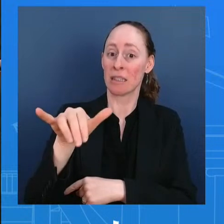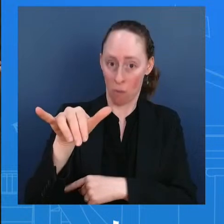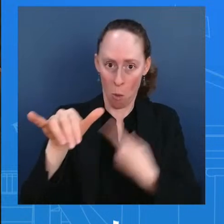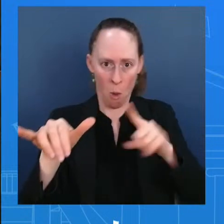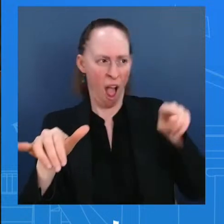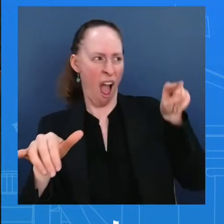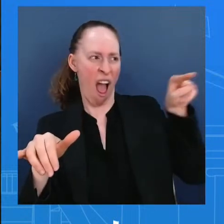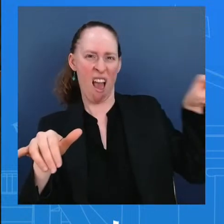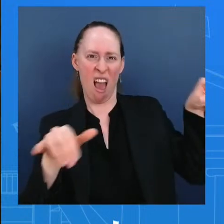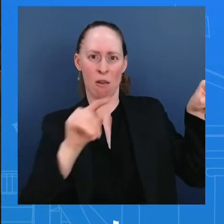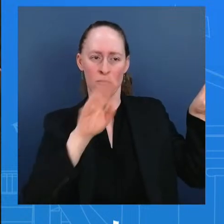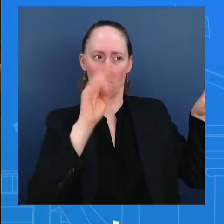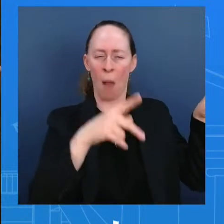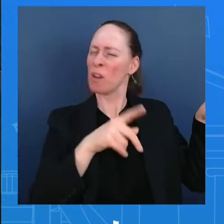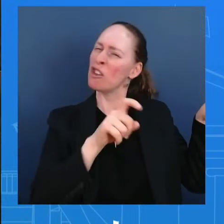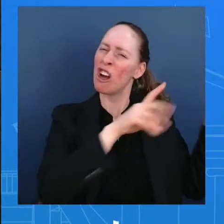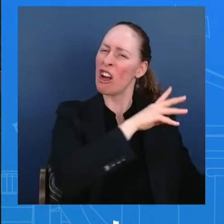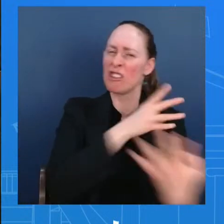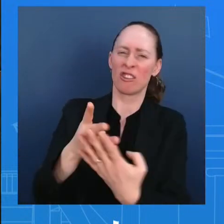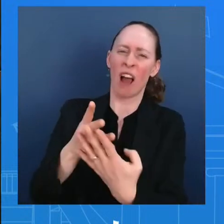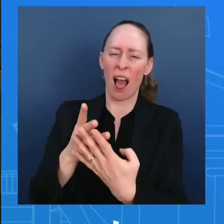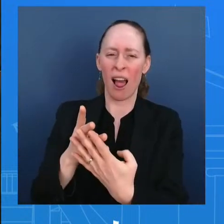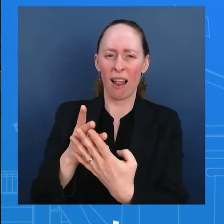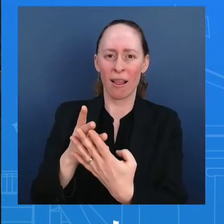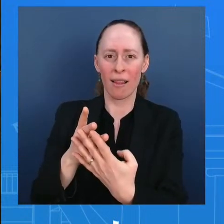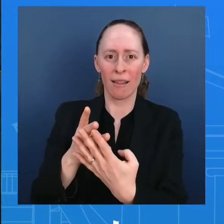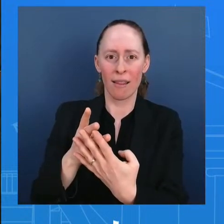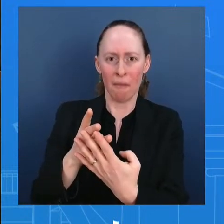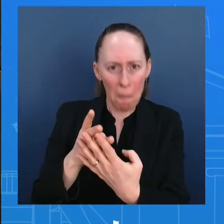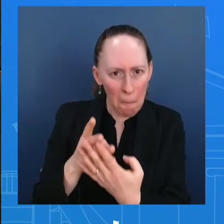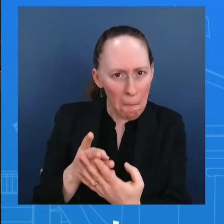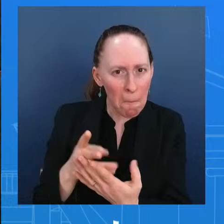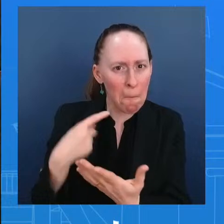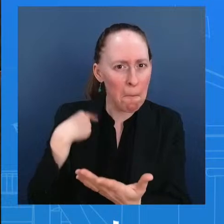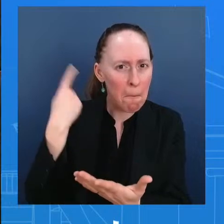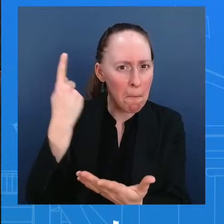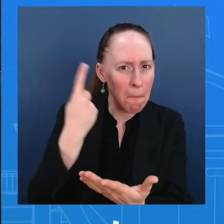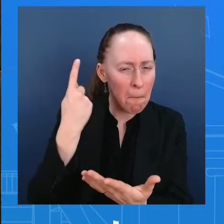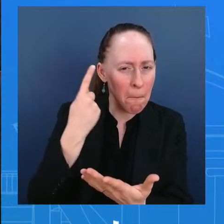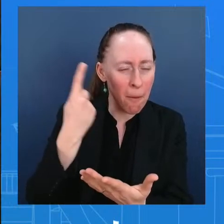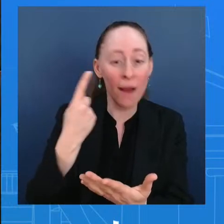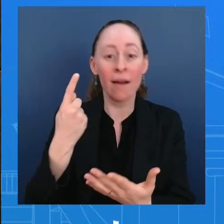and, also, the decision that the president is expected to make on banning drilling in certain federal waters.